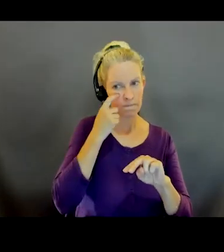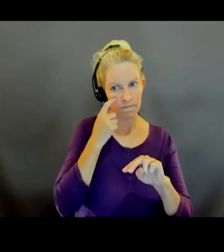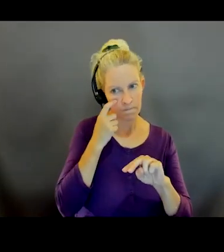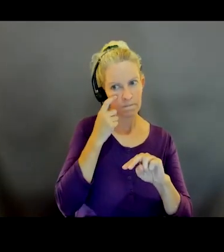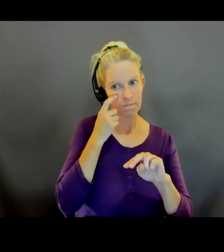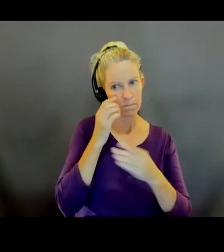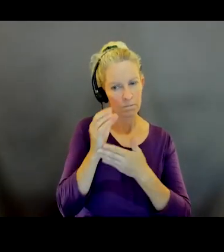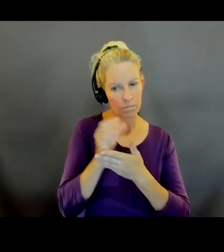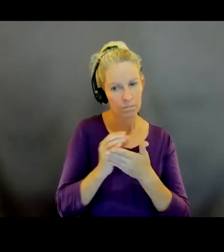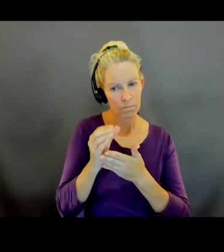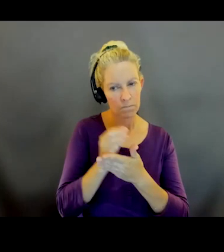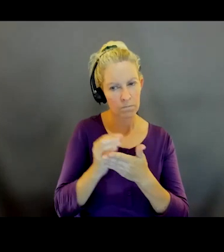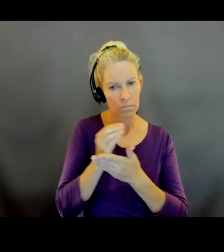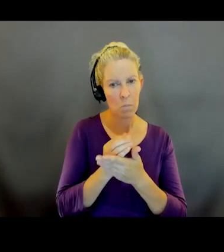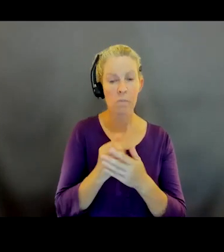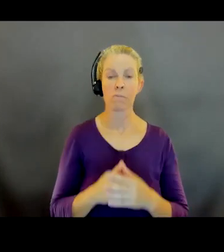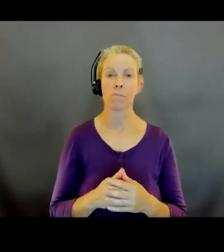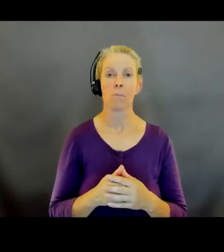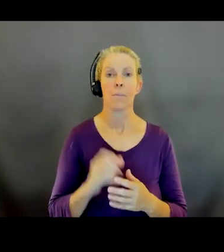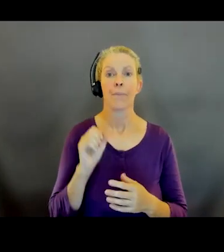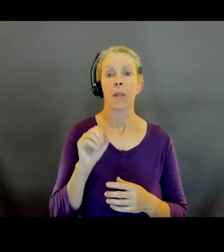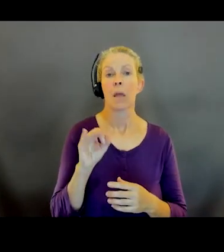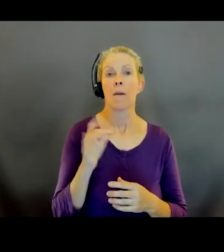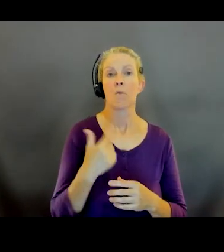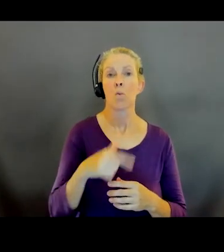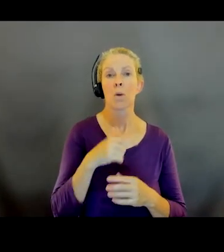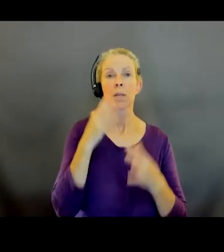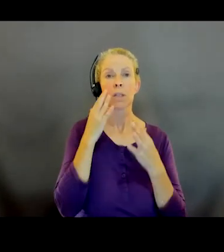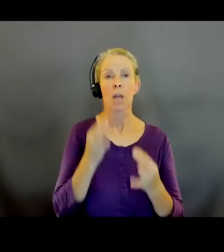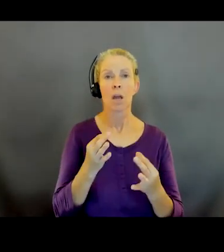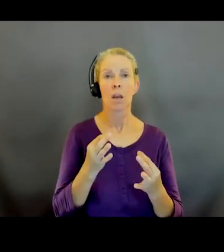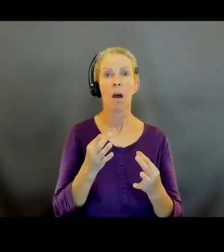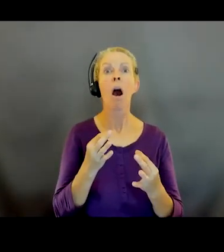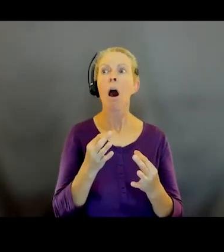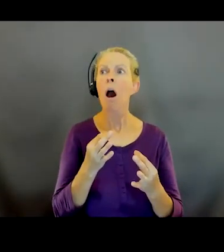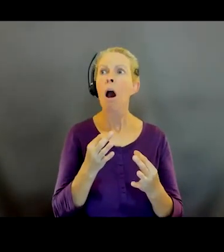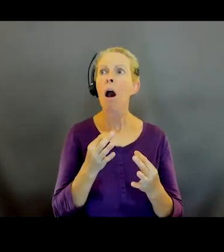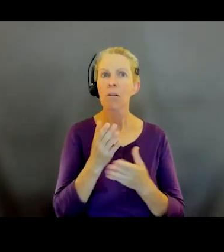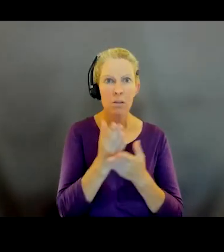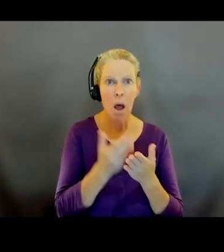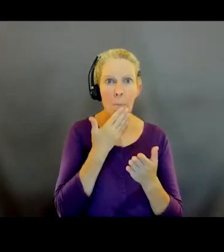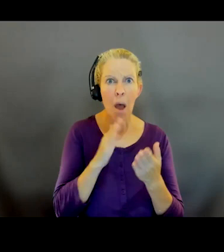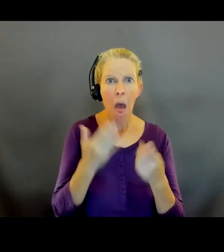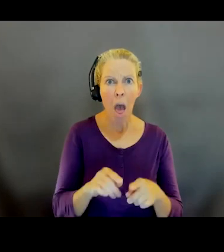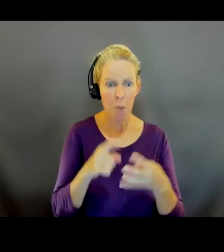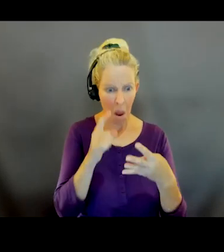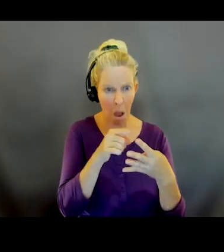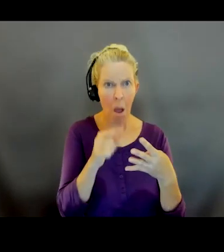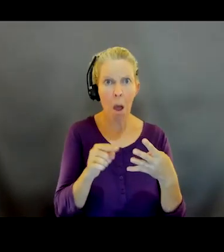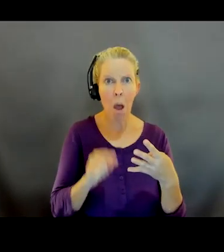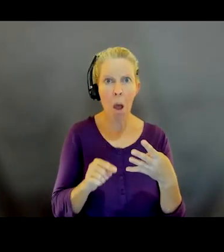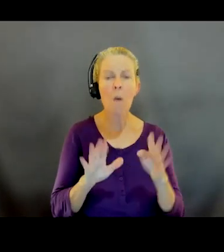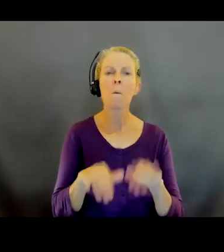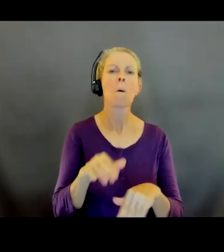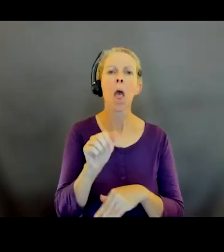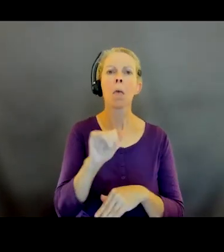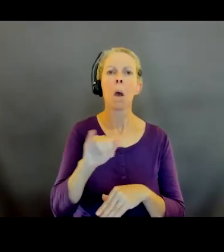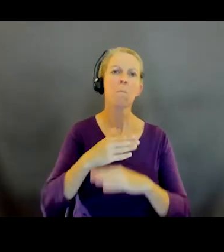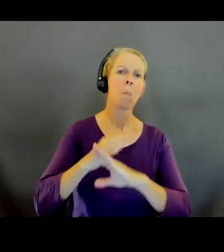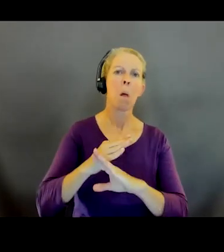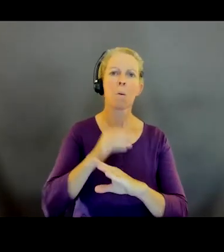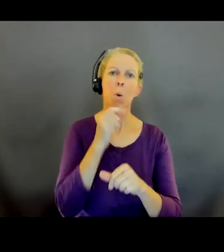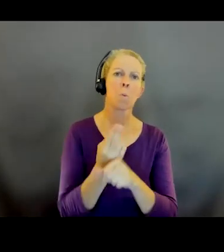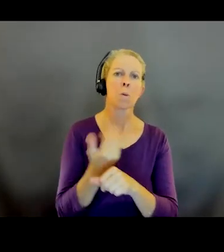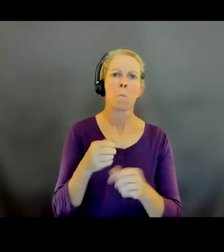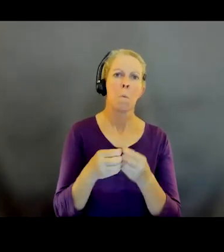if we throw AI out because some people did some stupid things with us, we are not helping anybody.